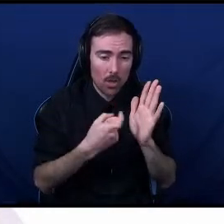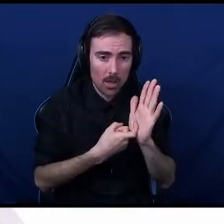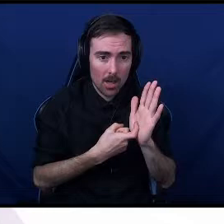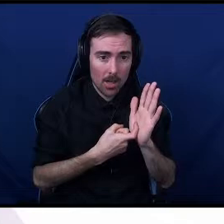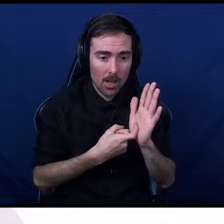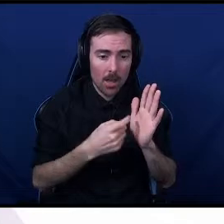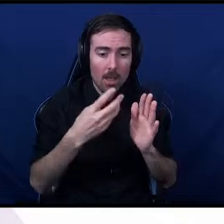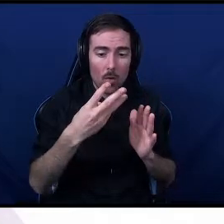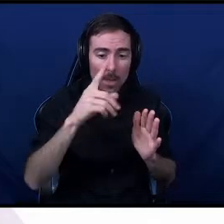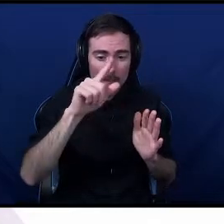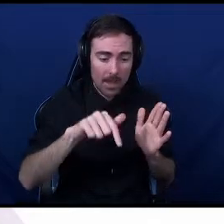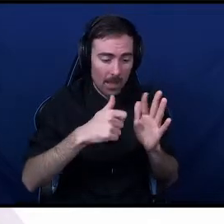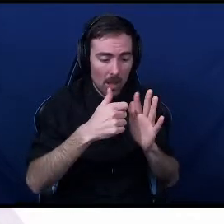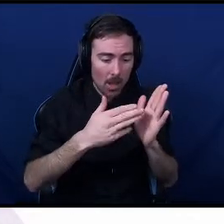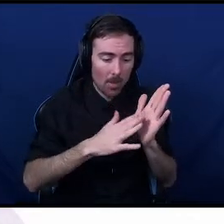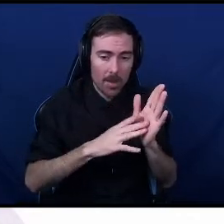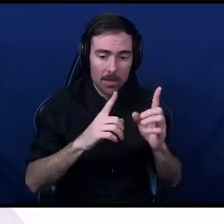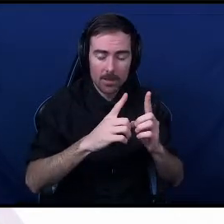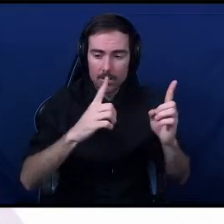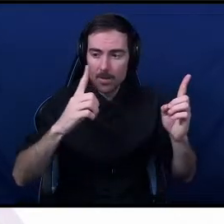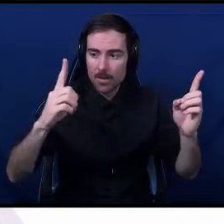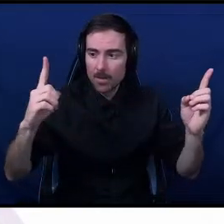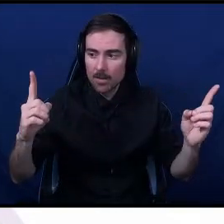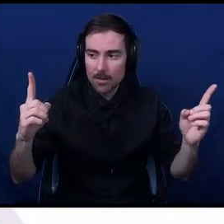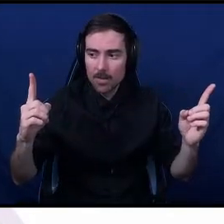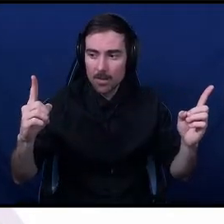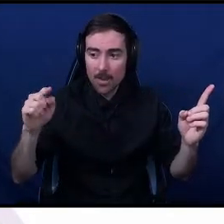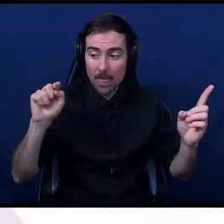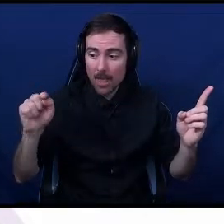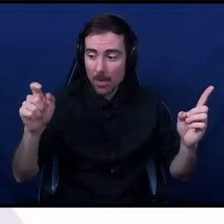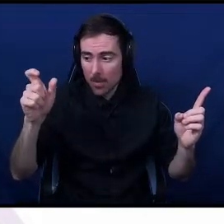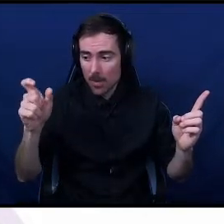right, this was before pandemics even came in came into our